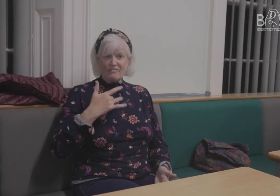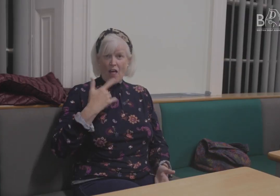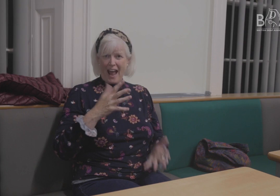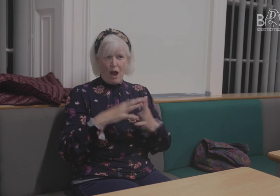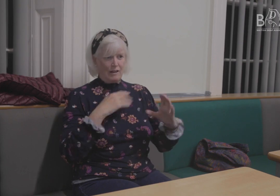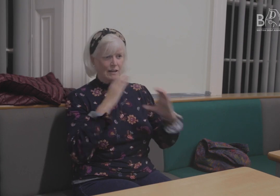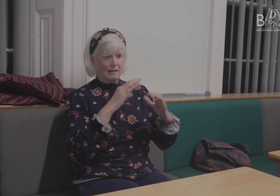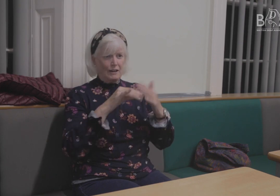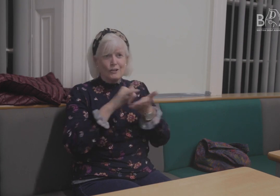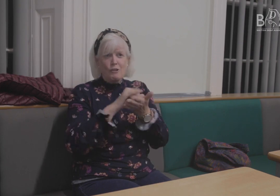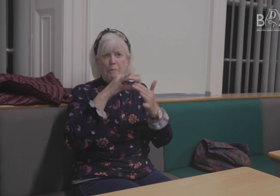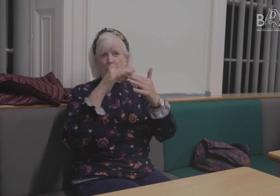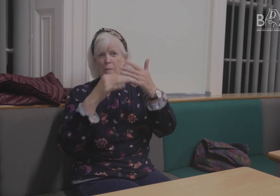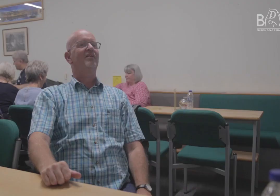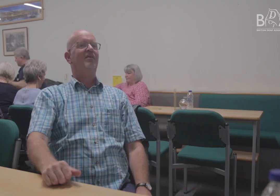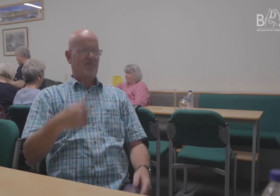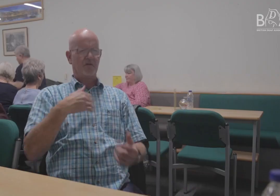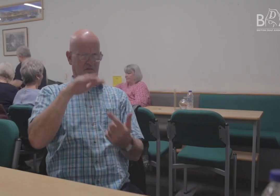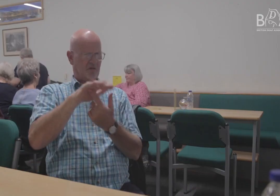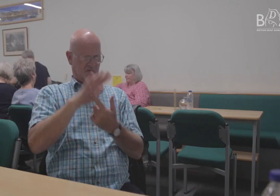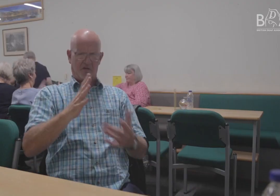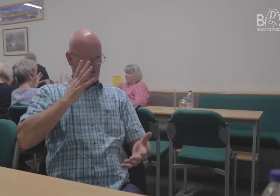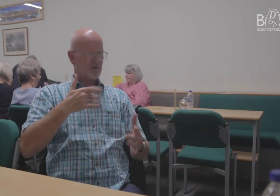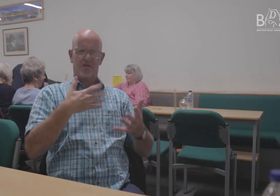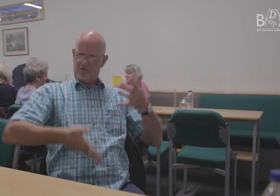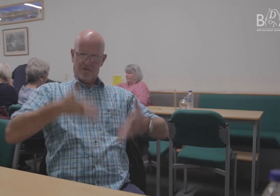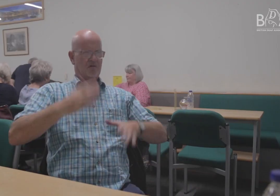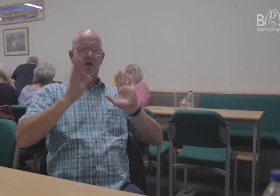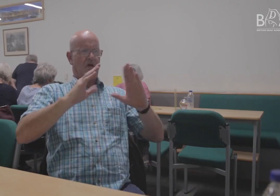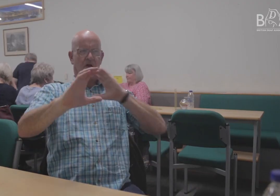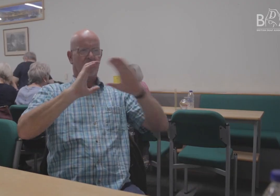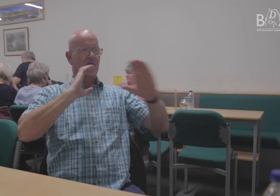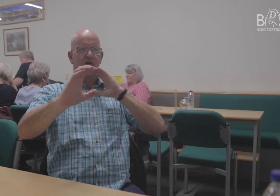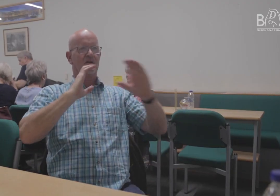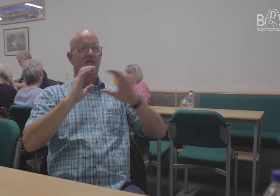we need to know how to communicate with each other. Whether it's in a shop or where ever. Sign Language for communication is so important,